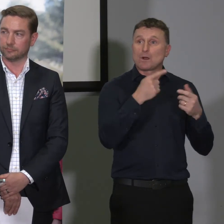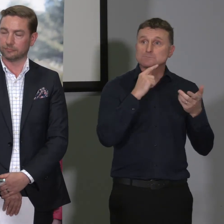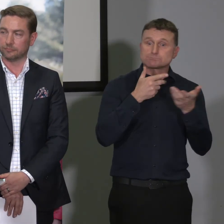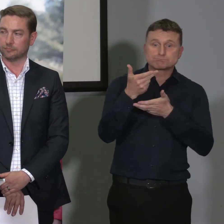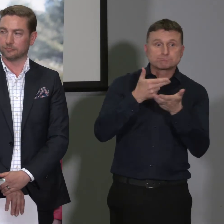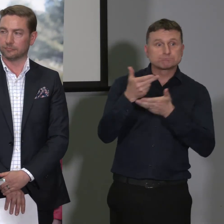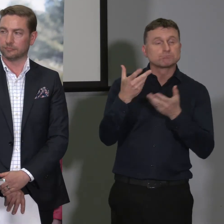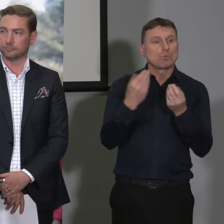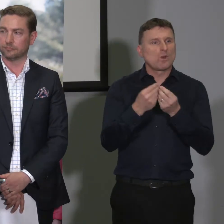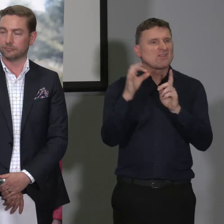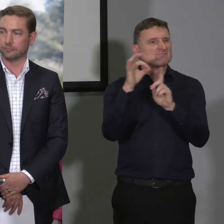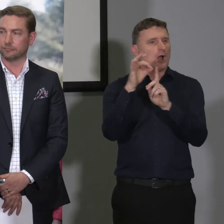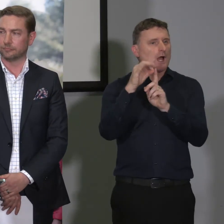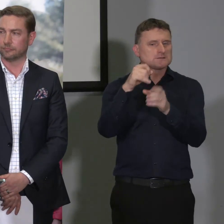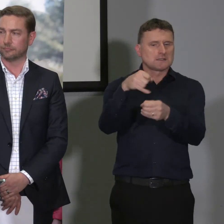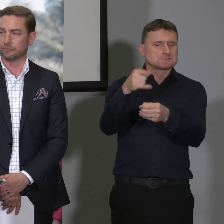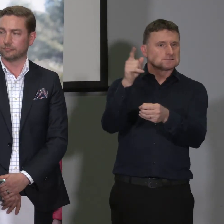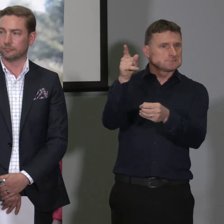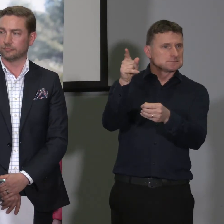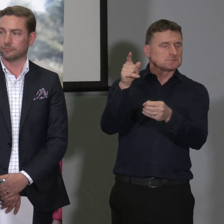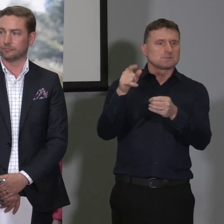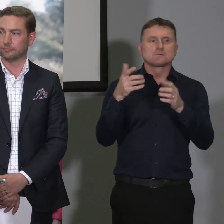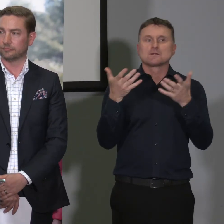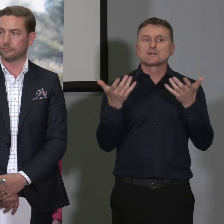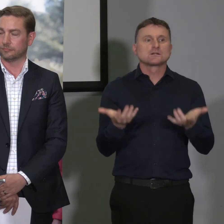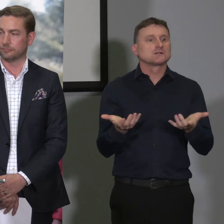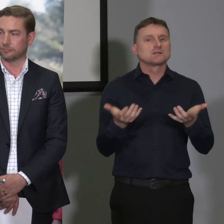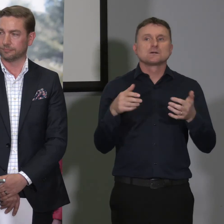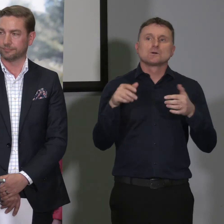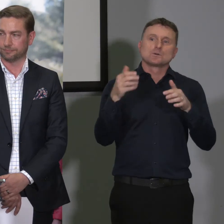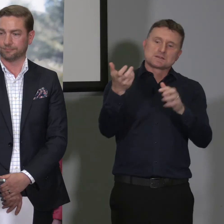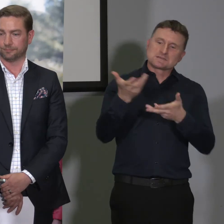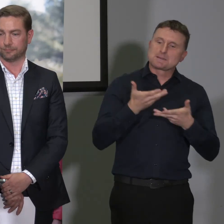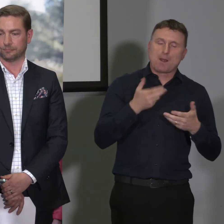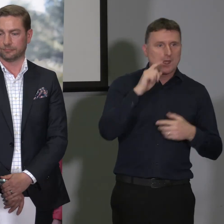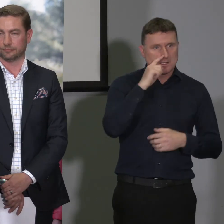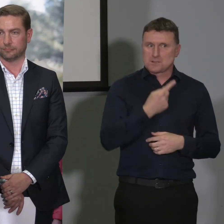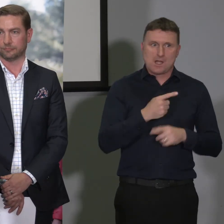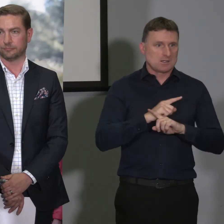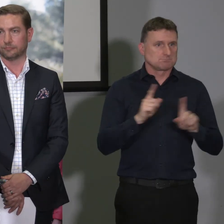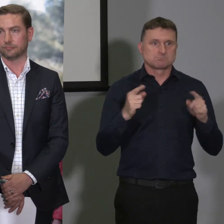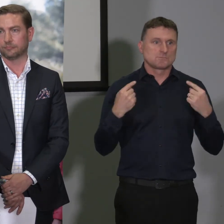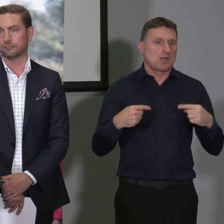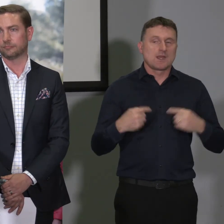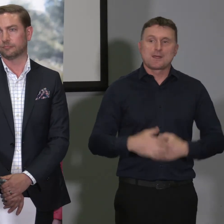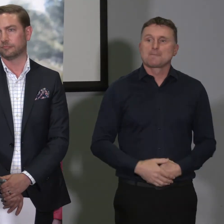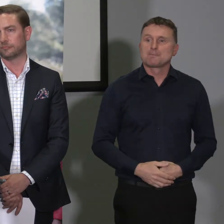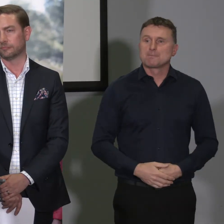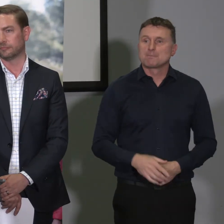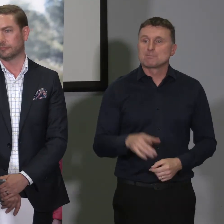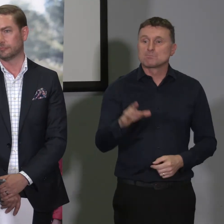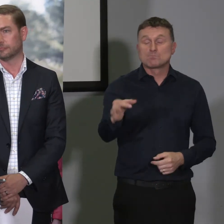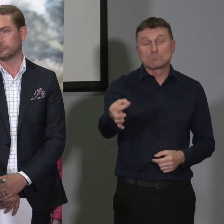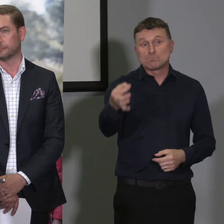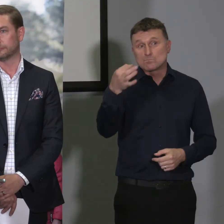Medsafe have concluded their review, we will have a look at